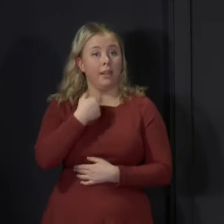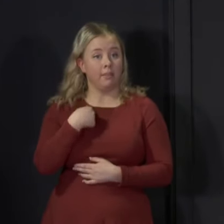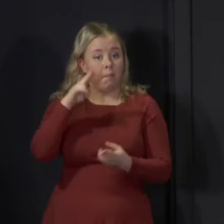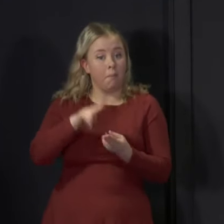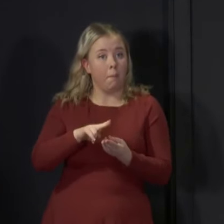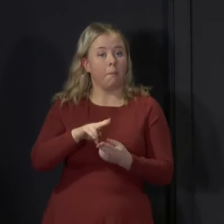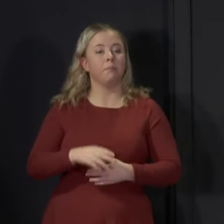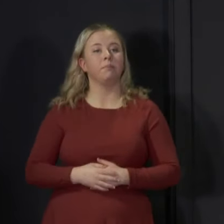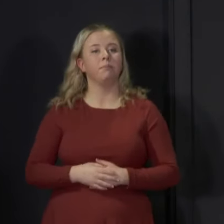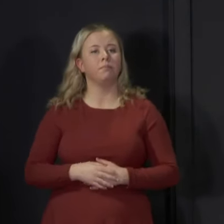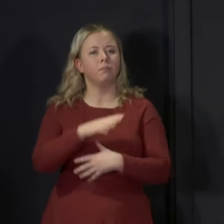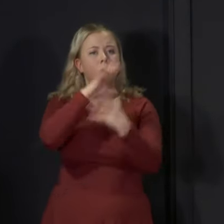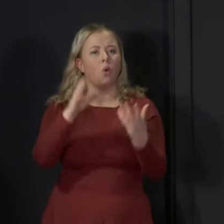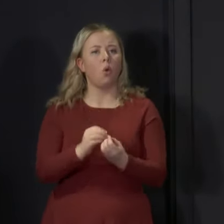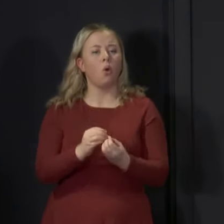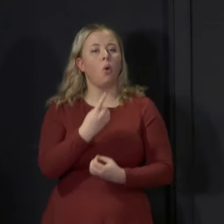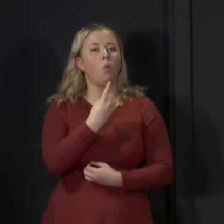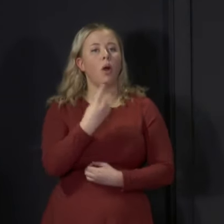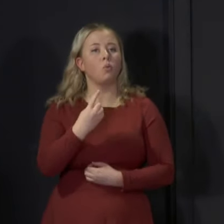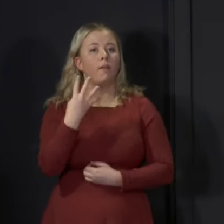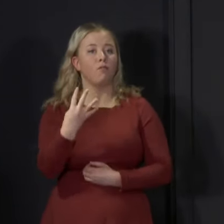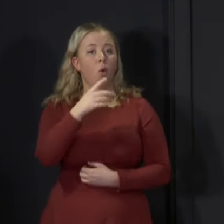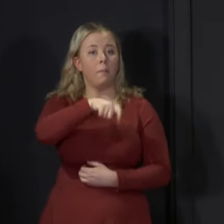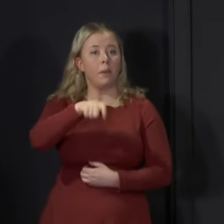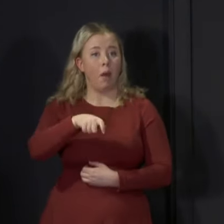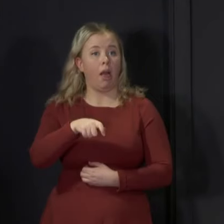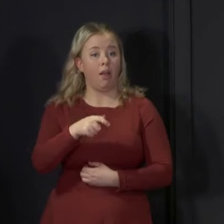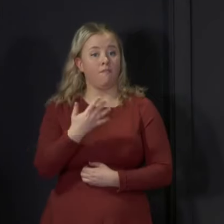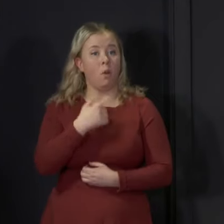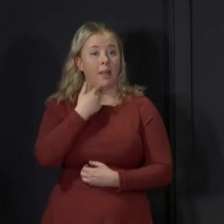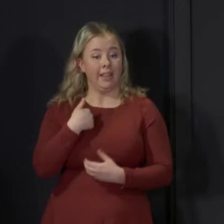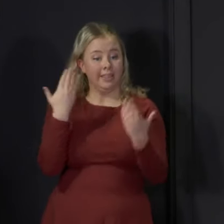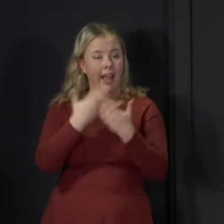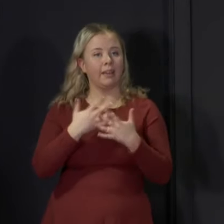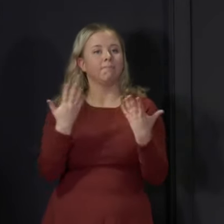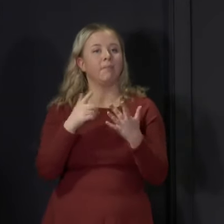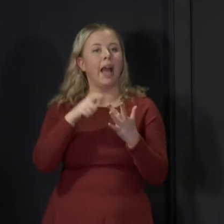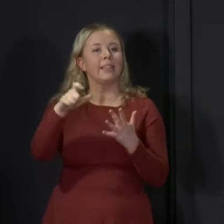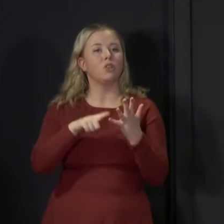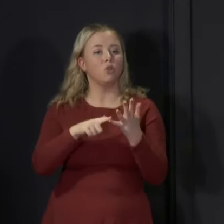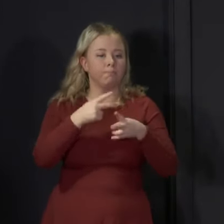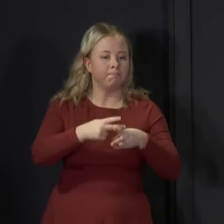A total of 114 people as of last night were in intensive care with either confirmed or